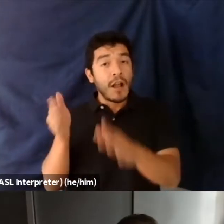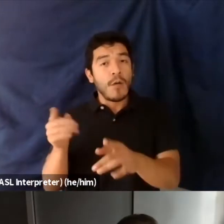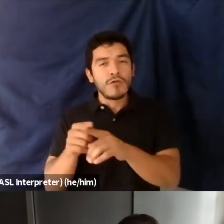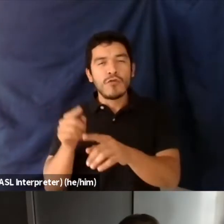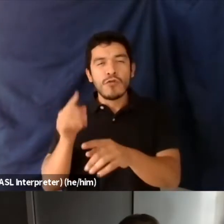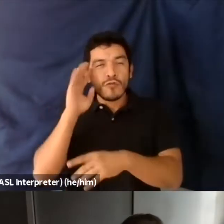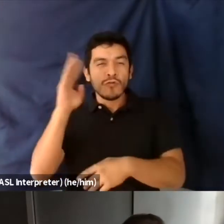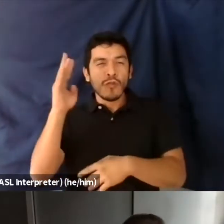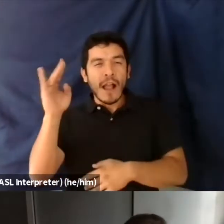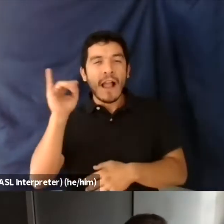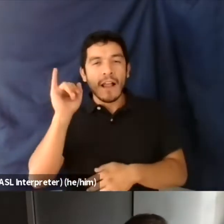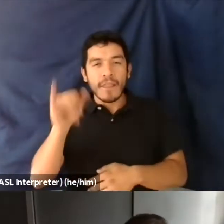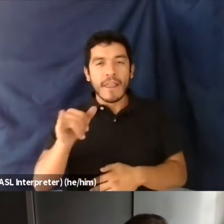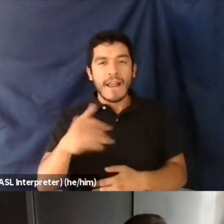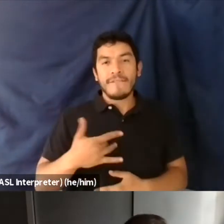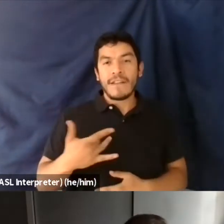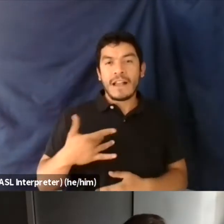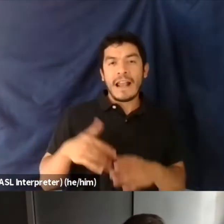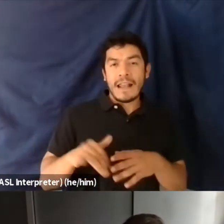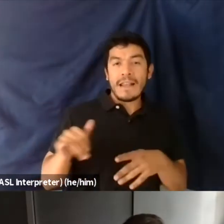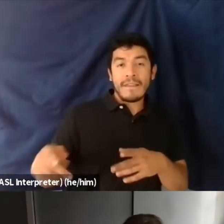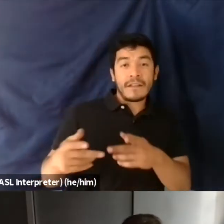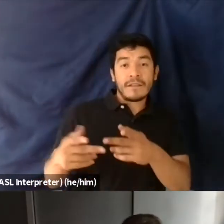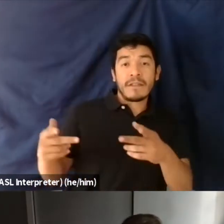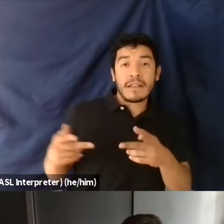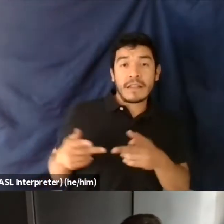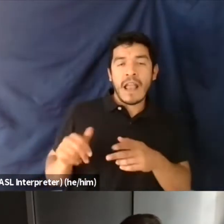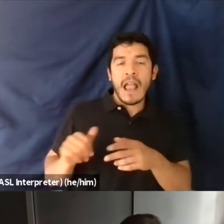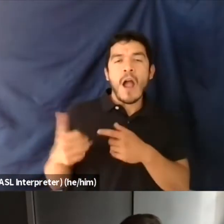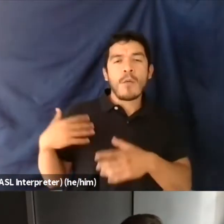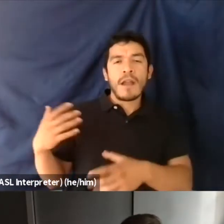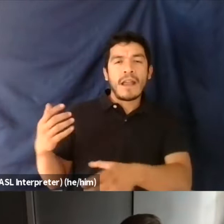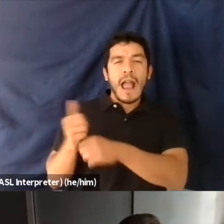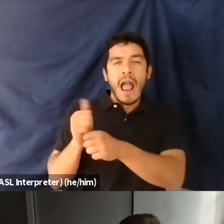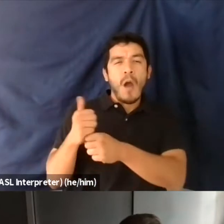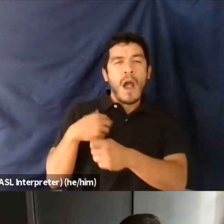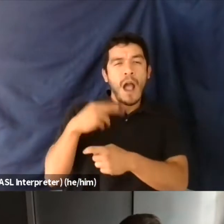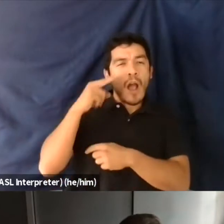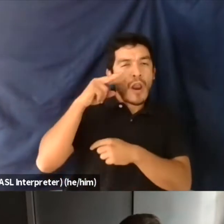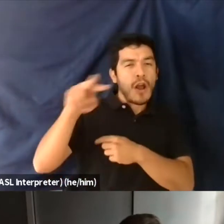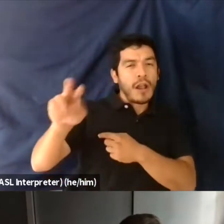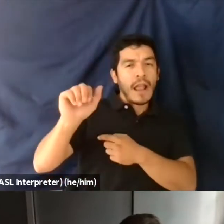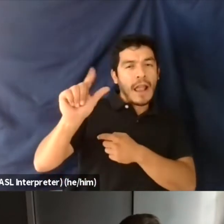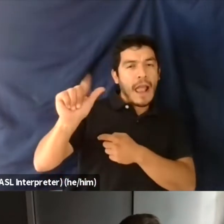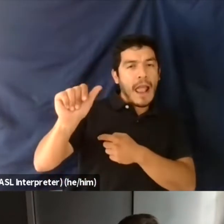in this space, how we look at Alabama, you know, how we do all of that was kind of done almost in this,